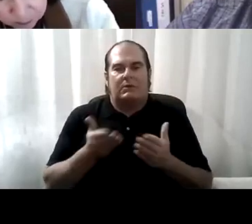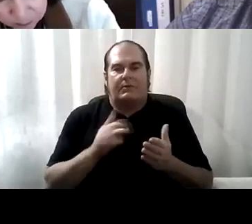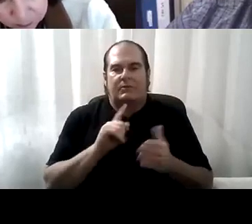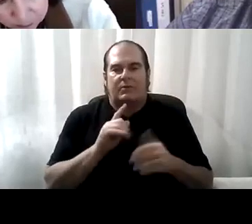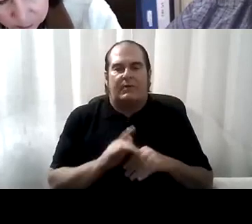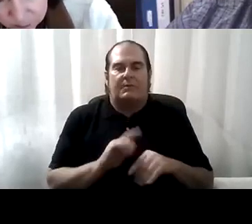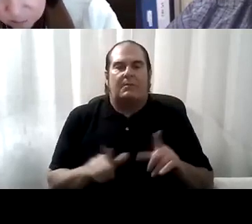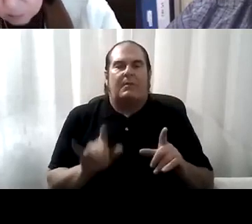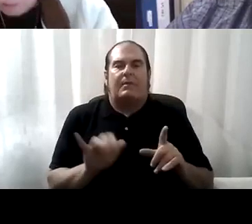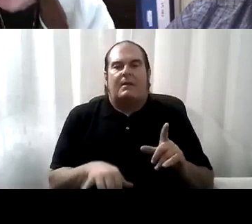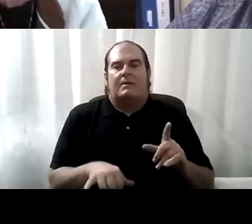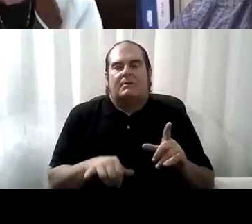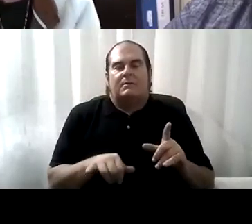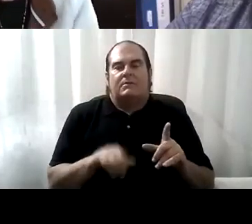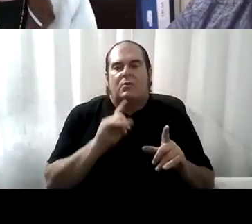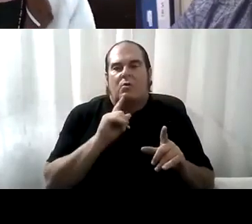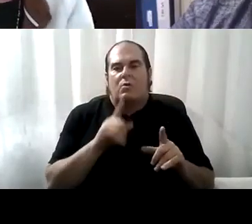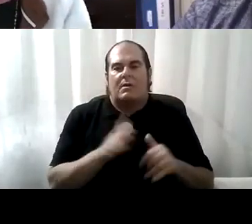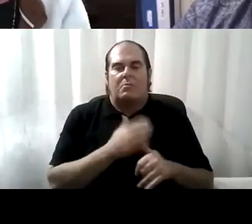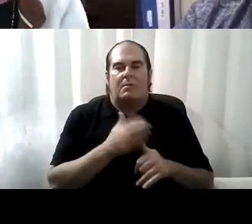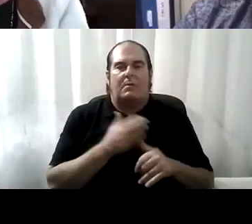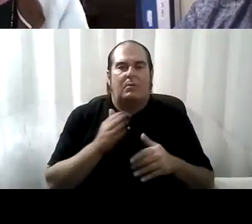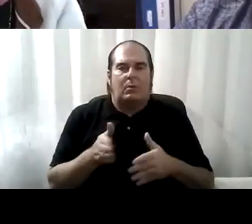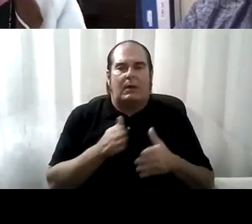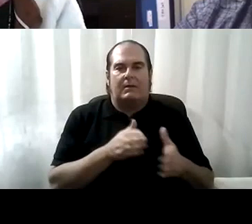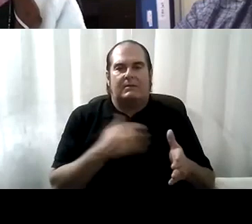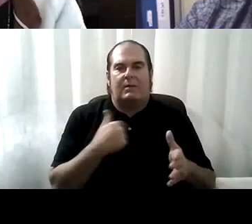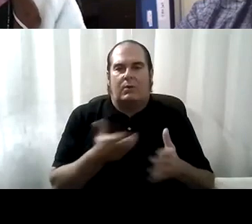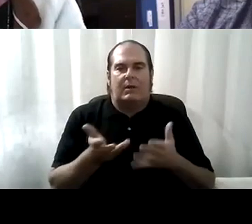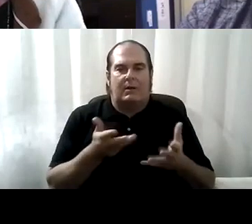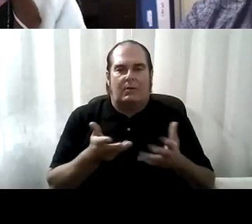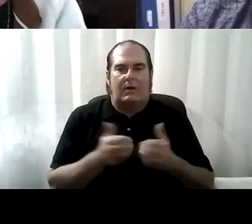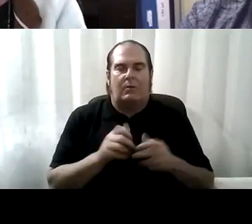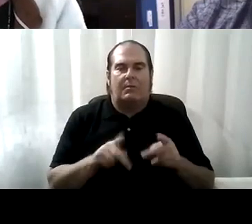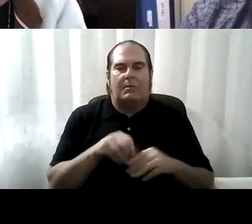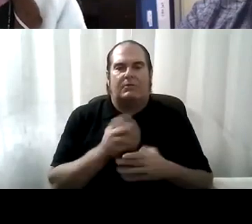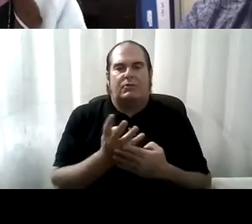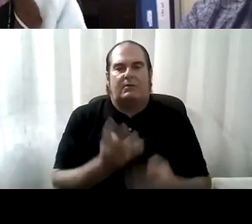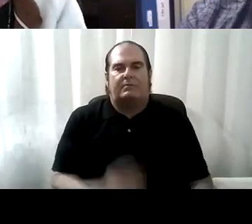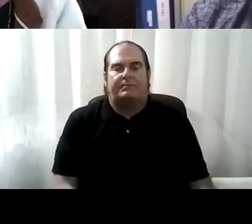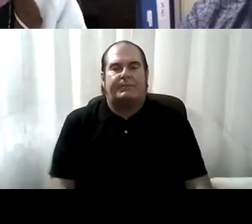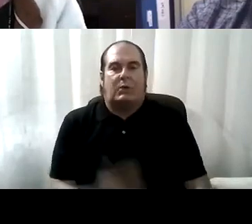But that's -- those are the primary ways in which we interact with folks that are incarcerated presently.